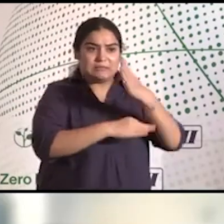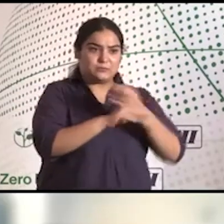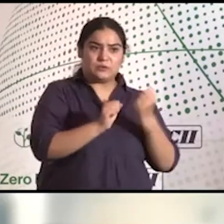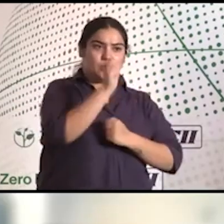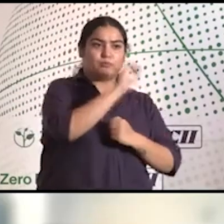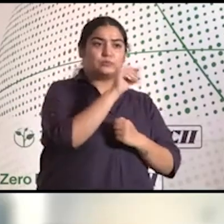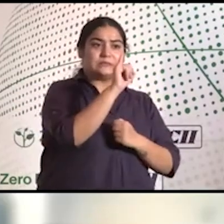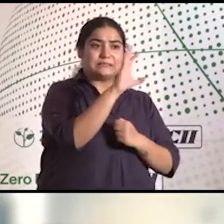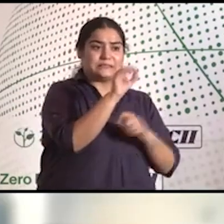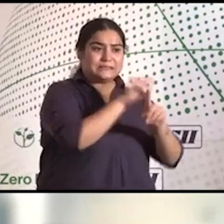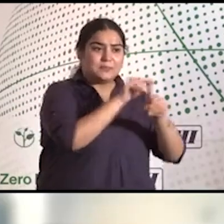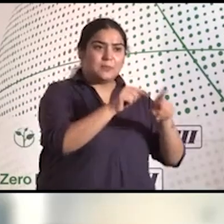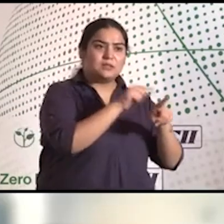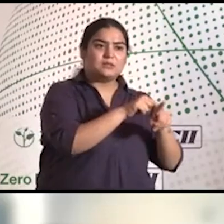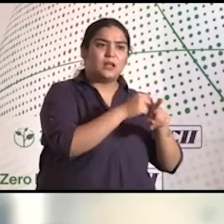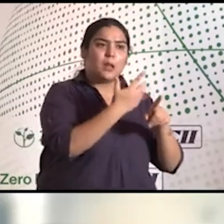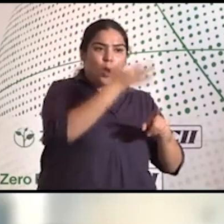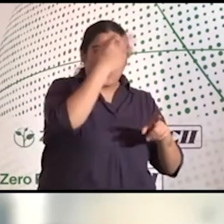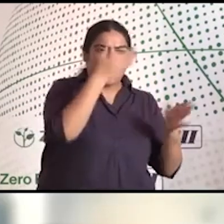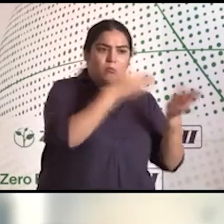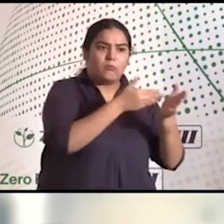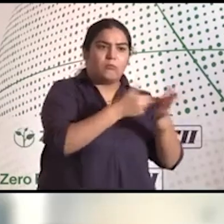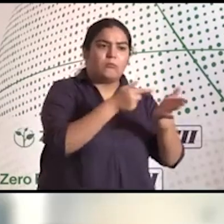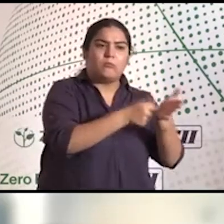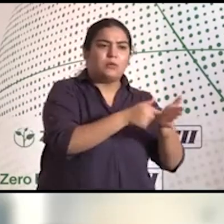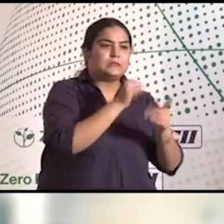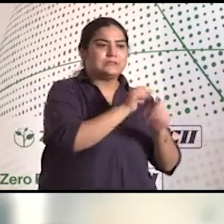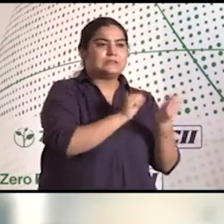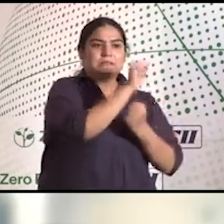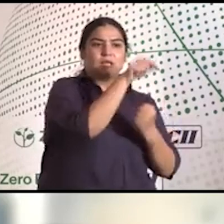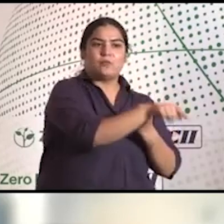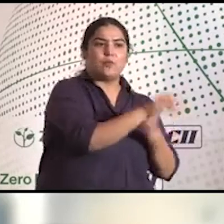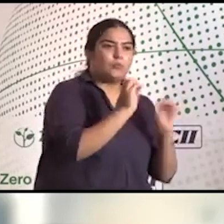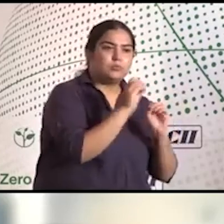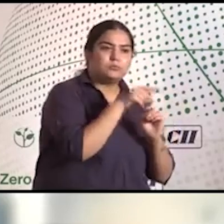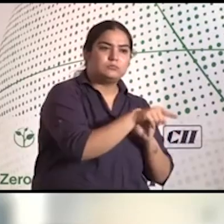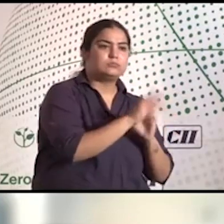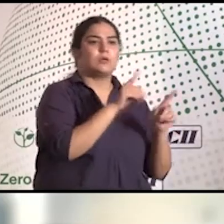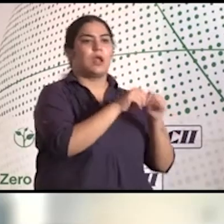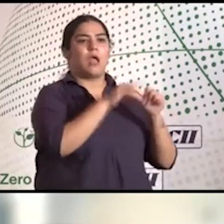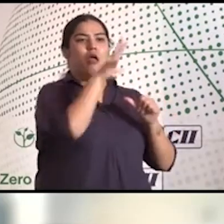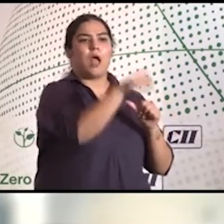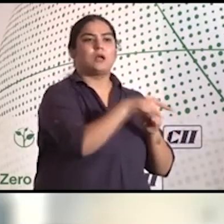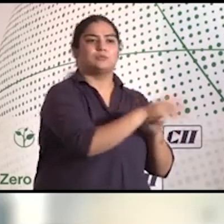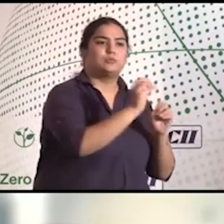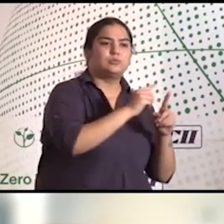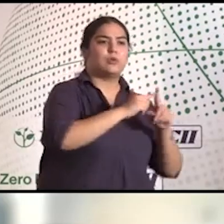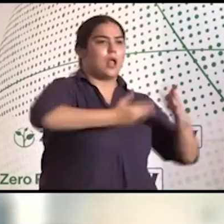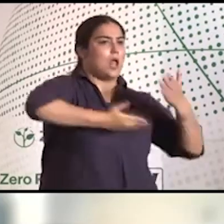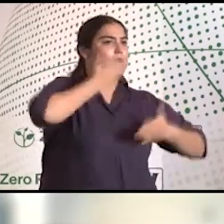The problem statement, they do not have the disability certificate, so they cannot access the training program which is within